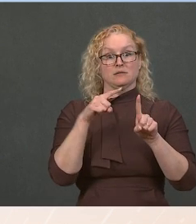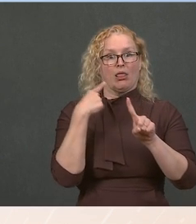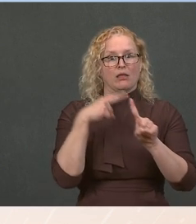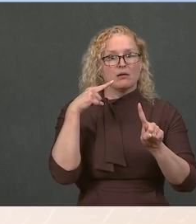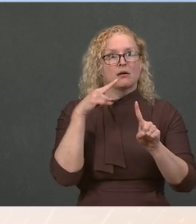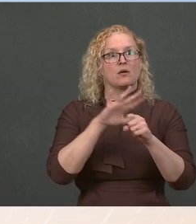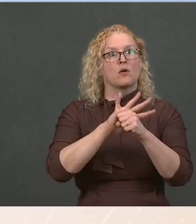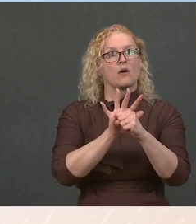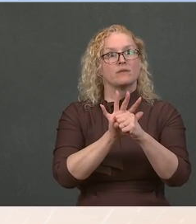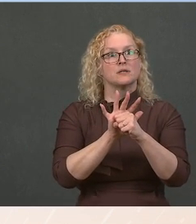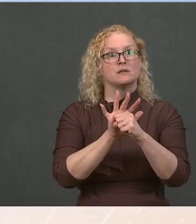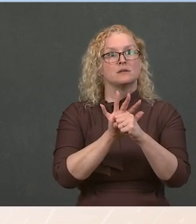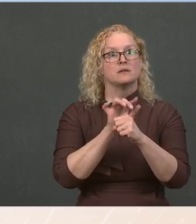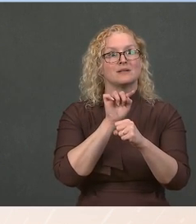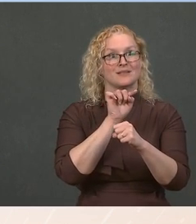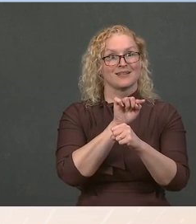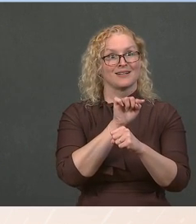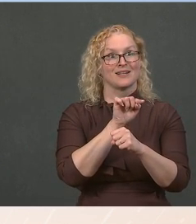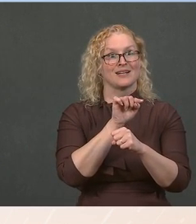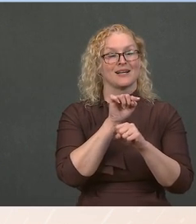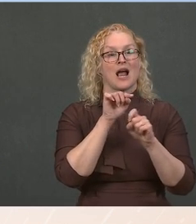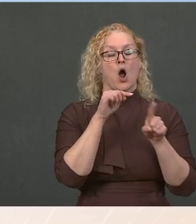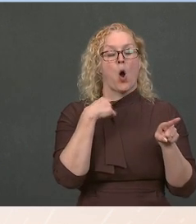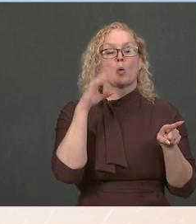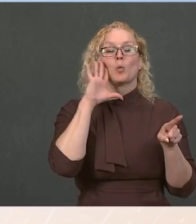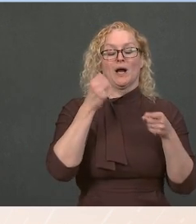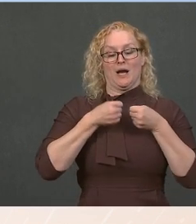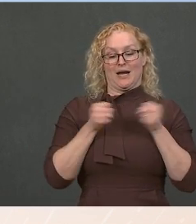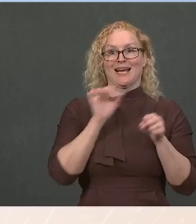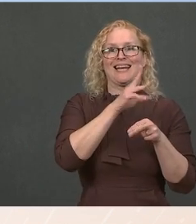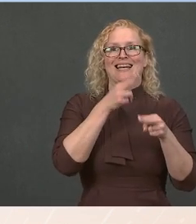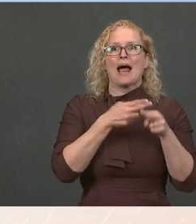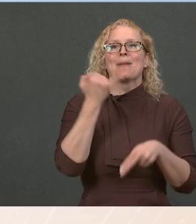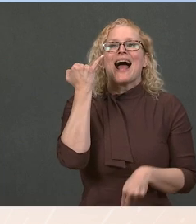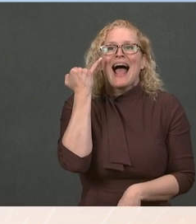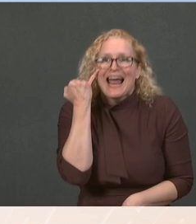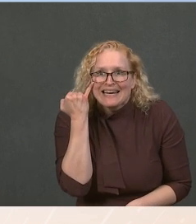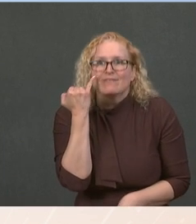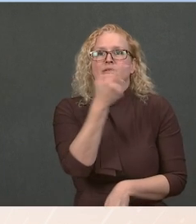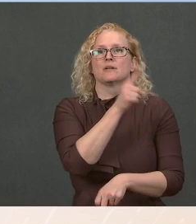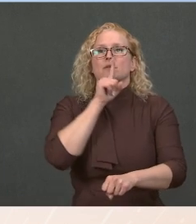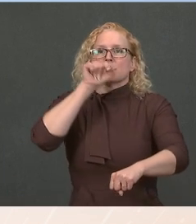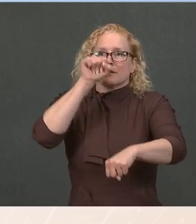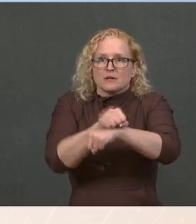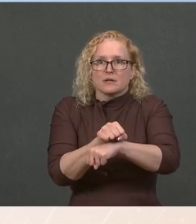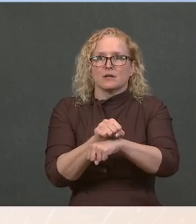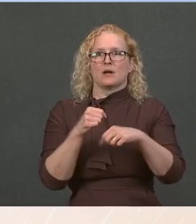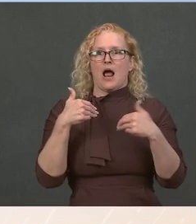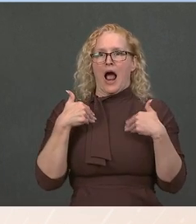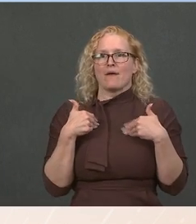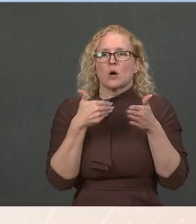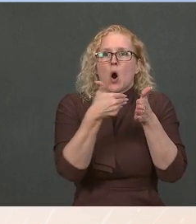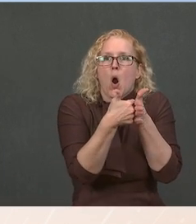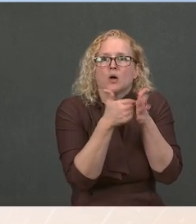with the President, the Vice President, First Lady, or Second Gentleman. That could include the individual's name if they consent to share it,